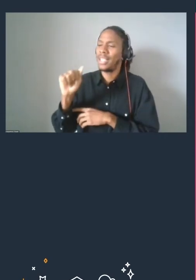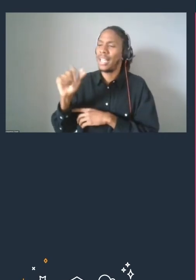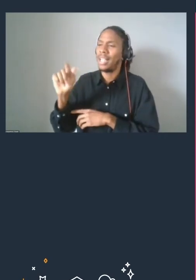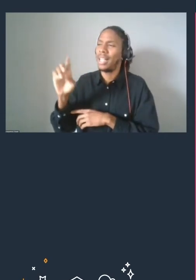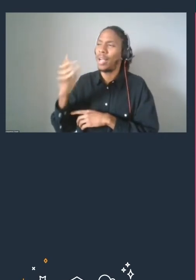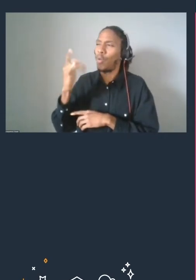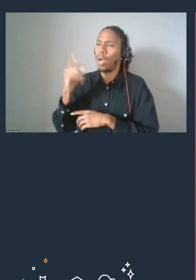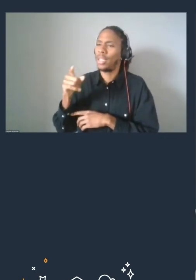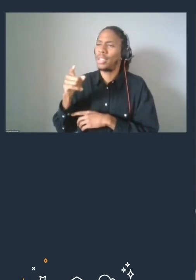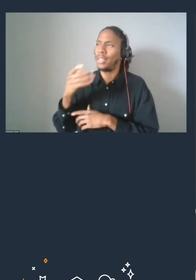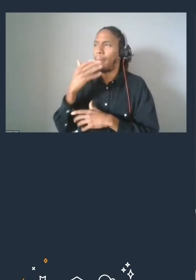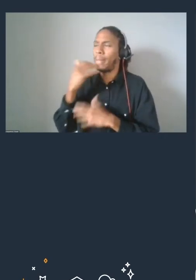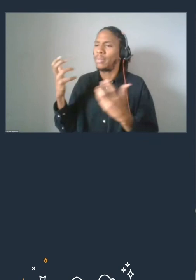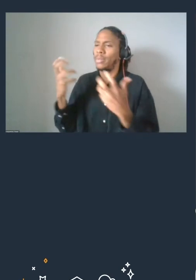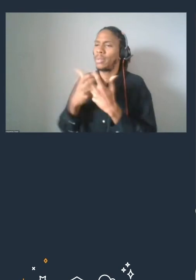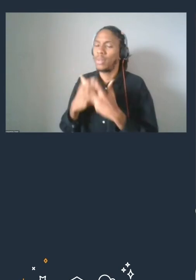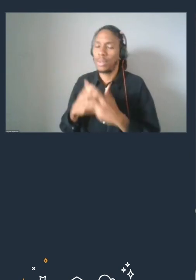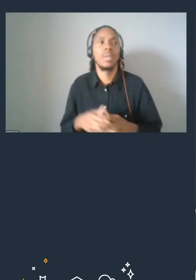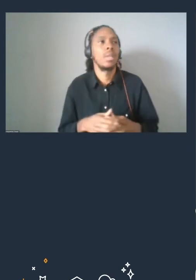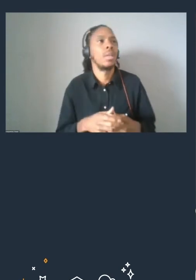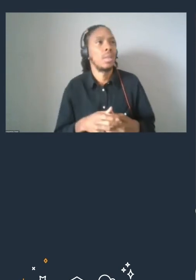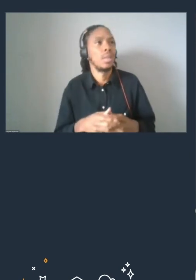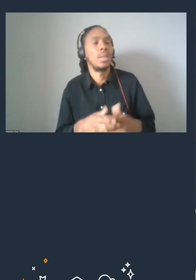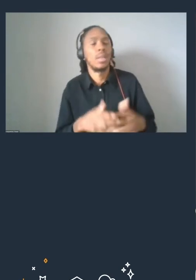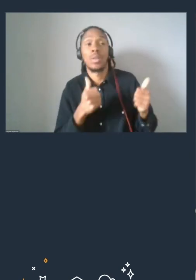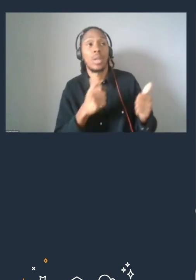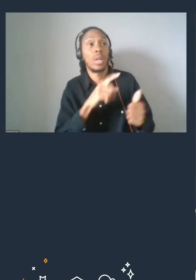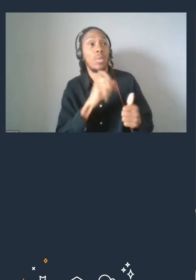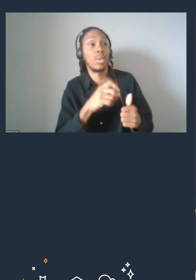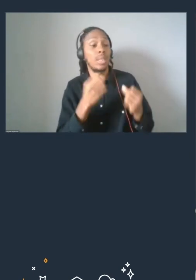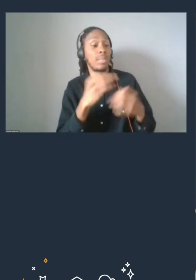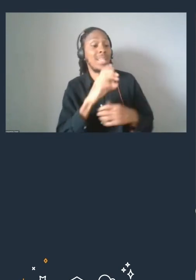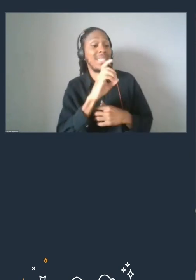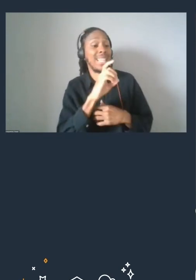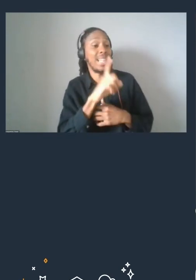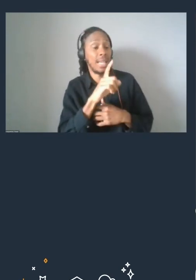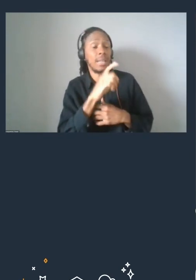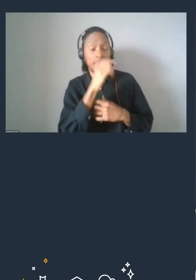Yeah, so great question. For a lot of the data lakes, the access pattern